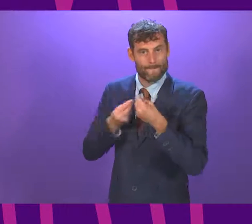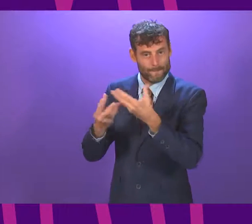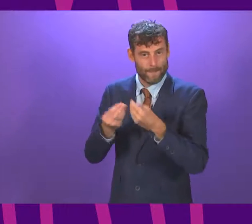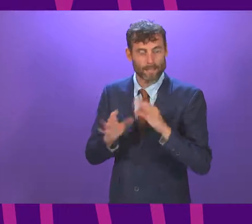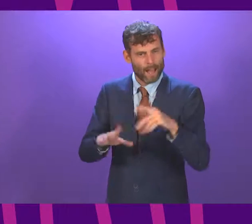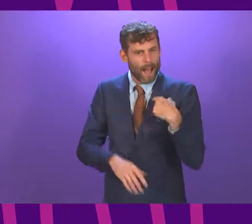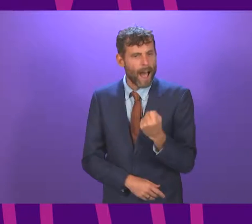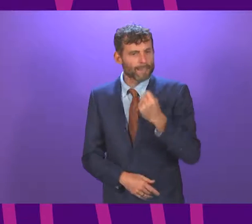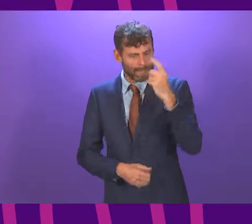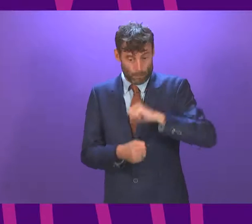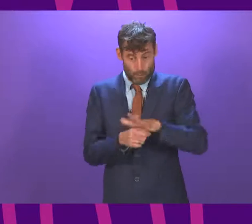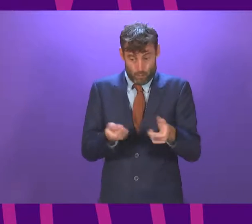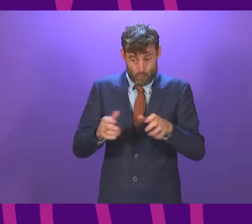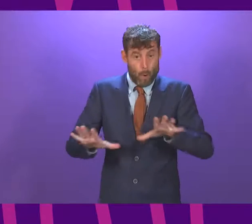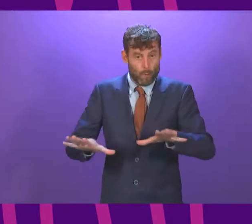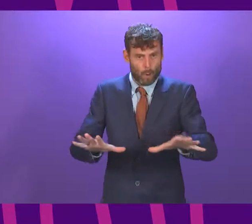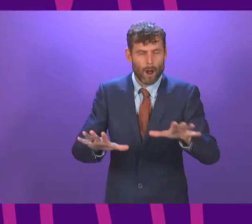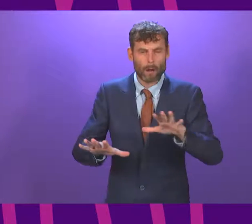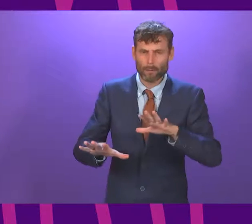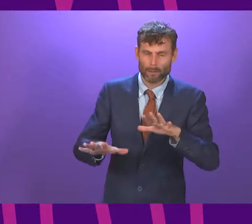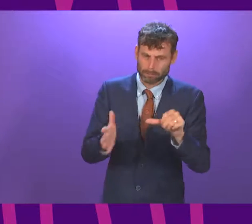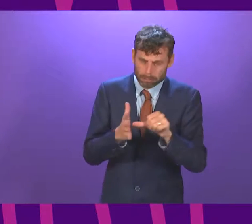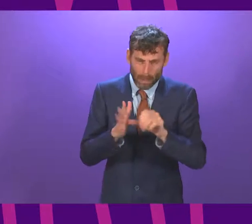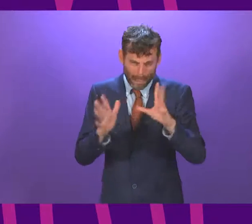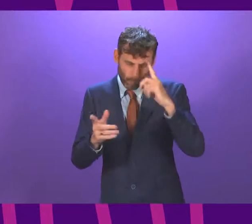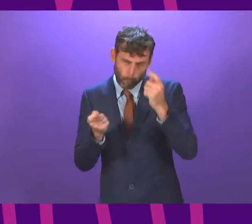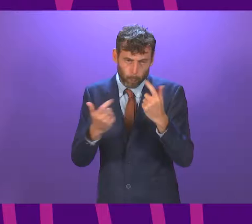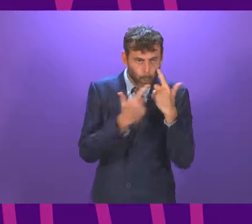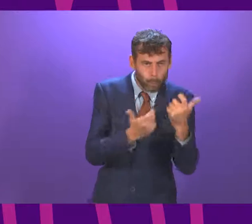Will the cabinet secretary update Parliament on roll-out of the vaccination programme,